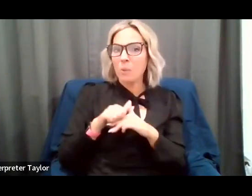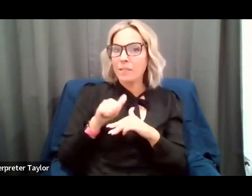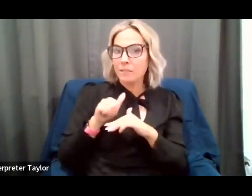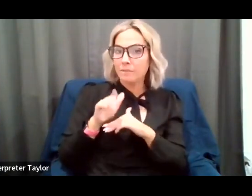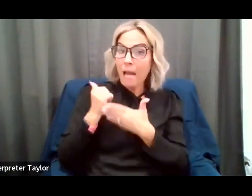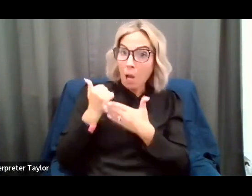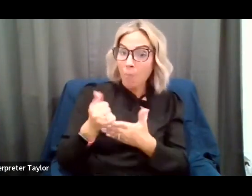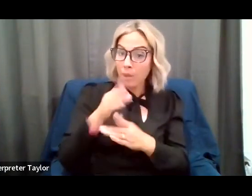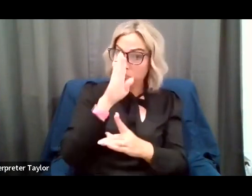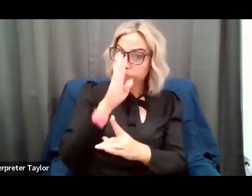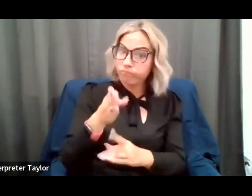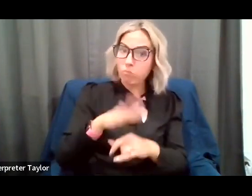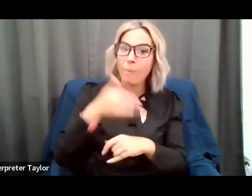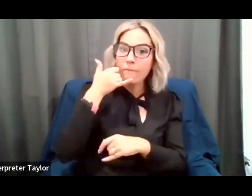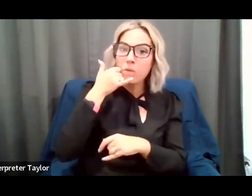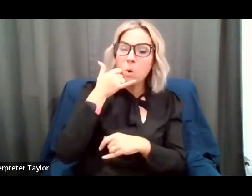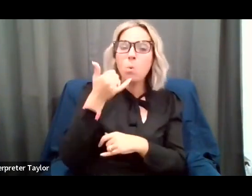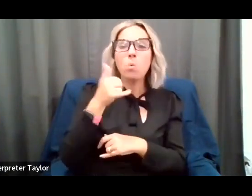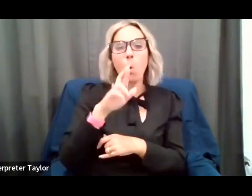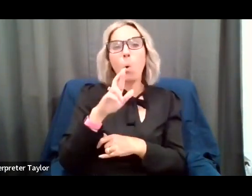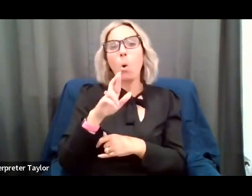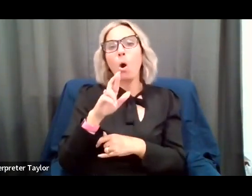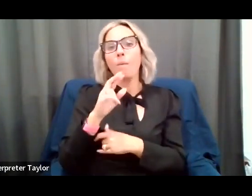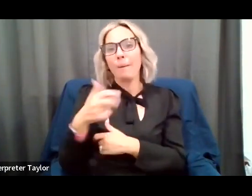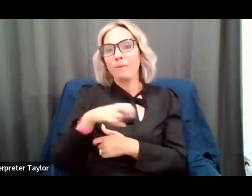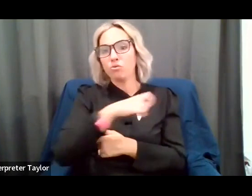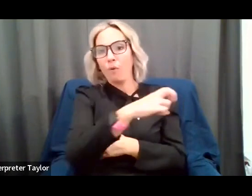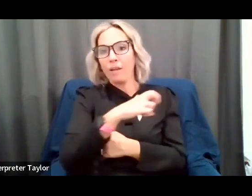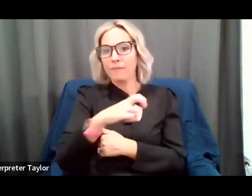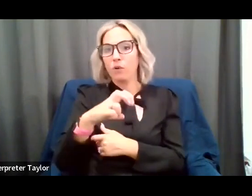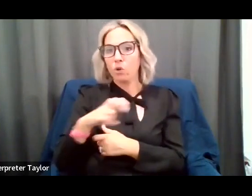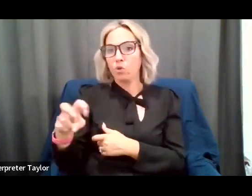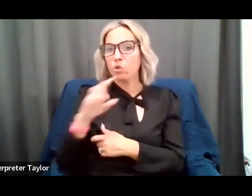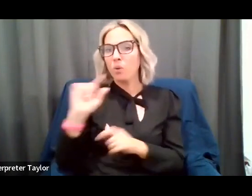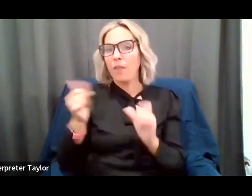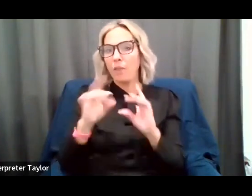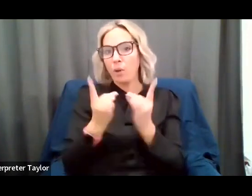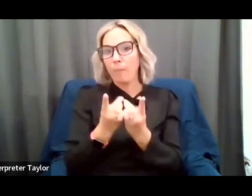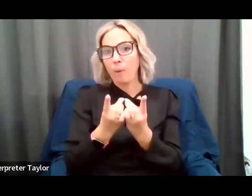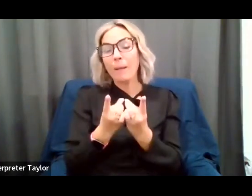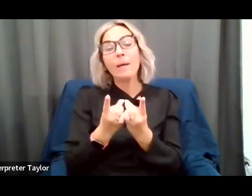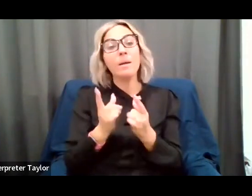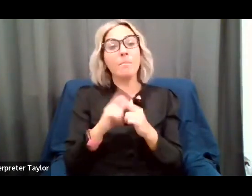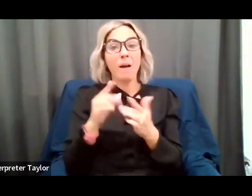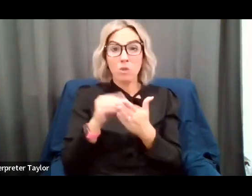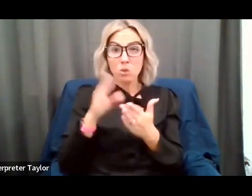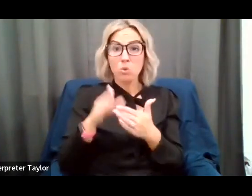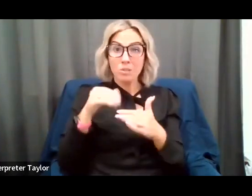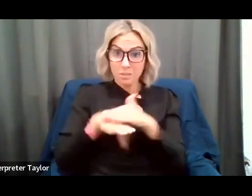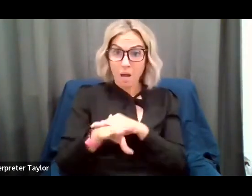them directly over the phone or we might be transferring them to another department. But in terms of students coming in in person,